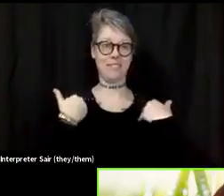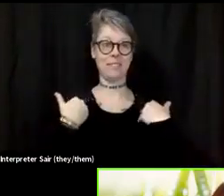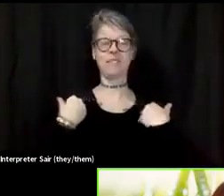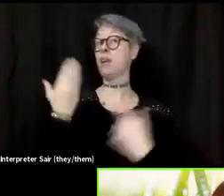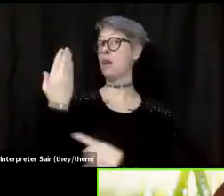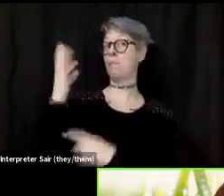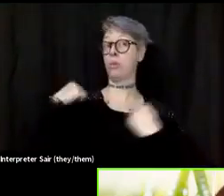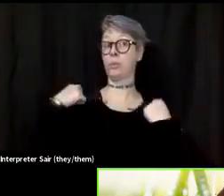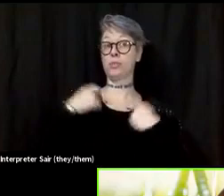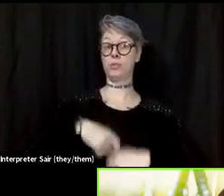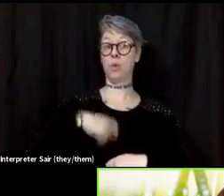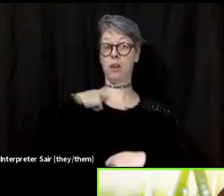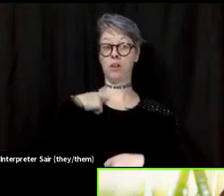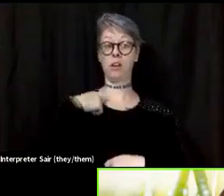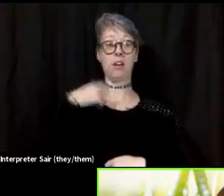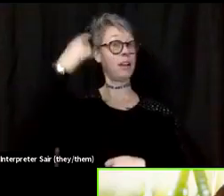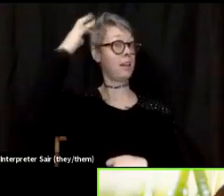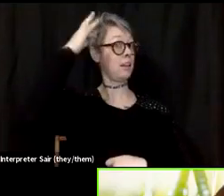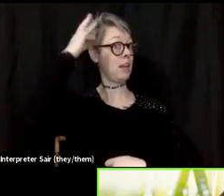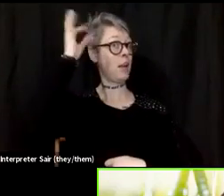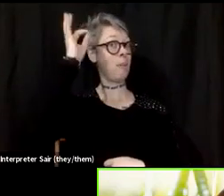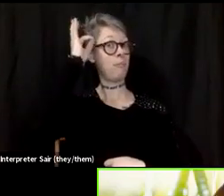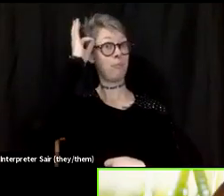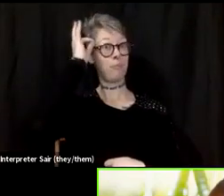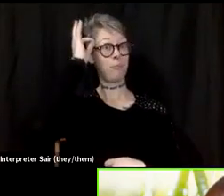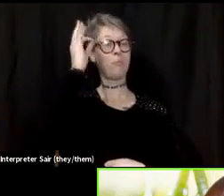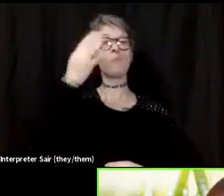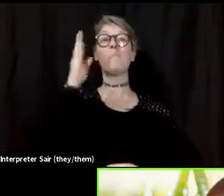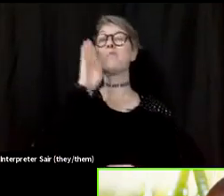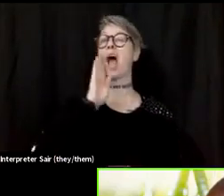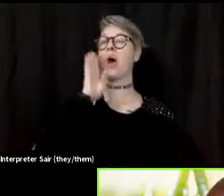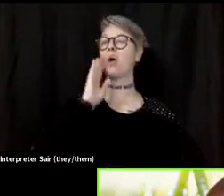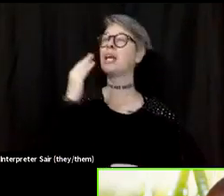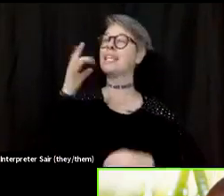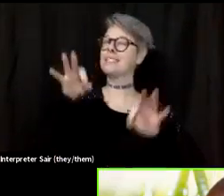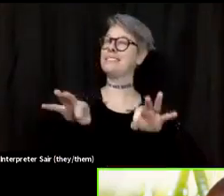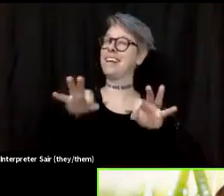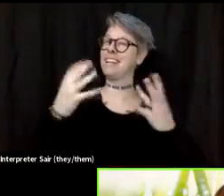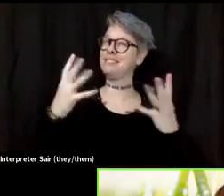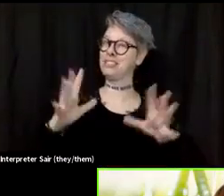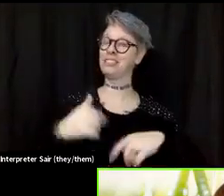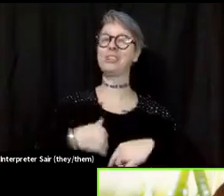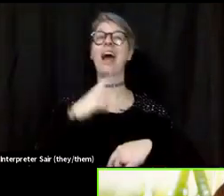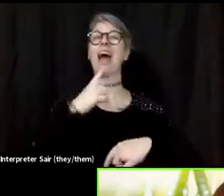wearing a blue sweater. and I have brown. color hair.